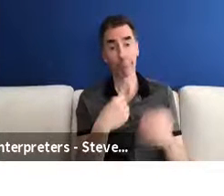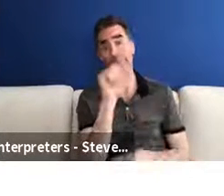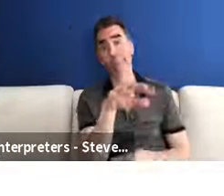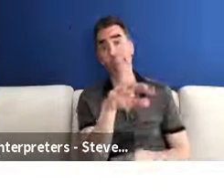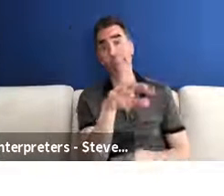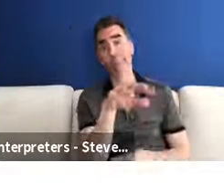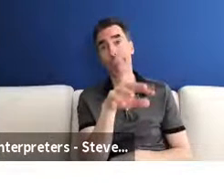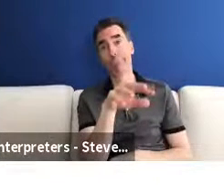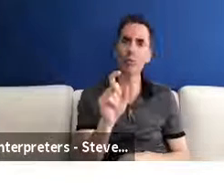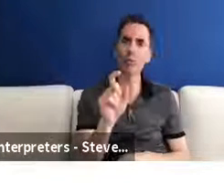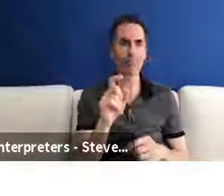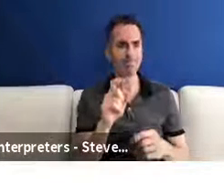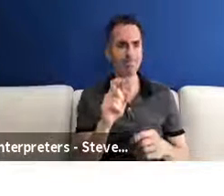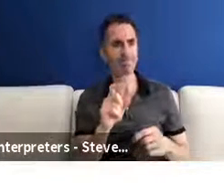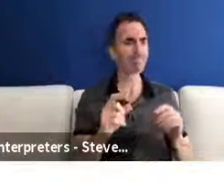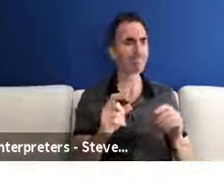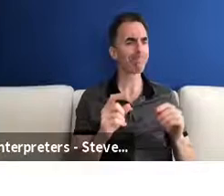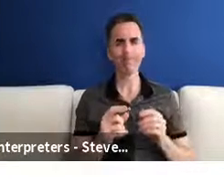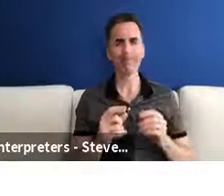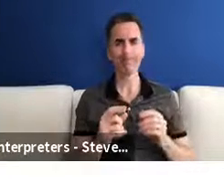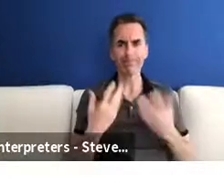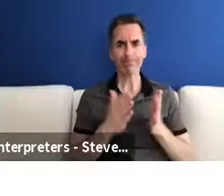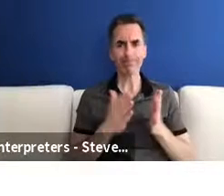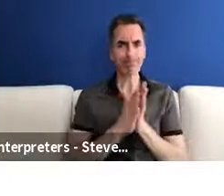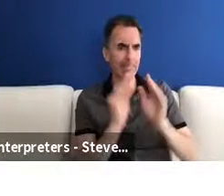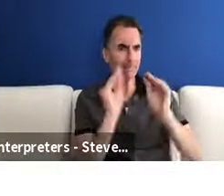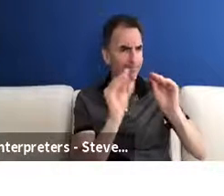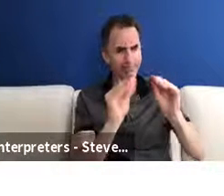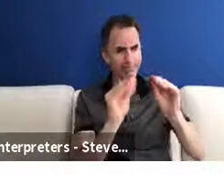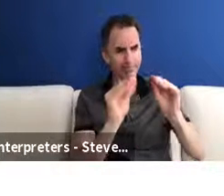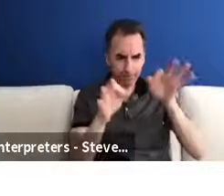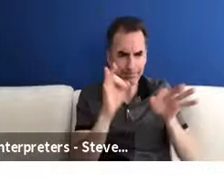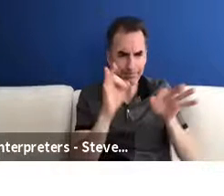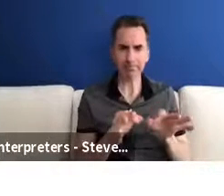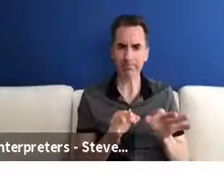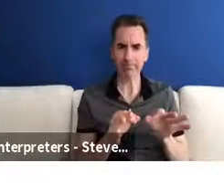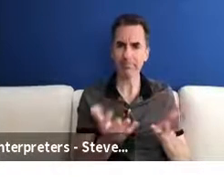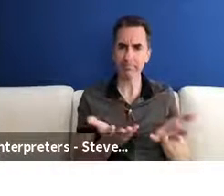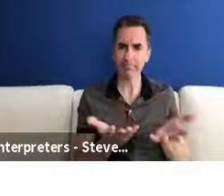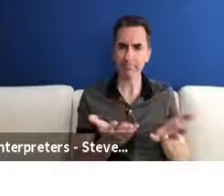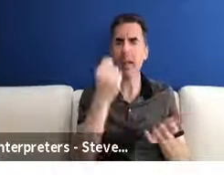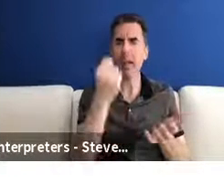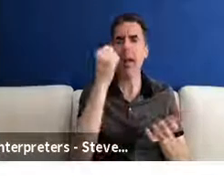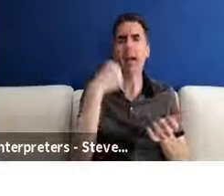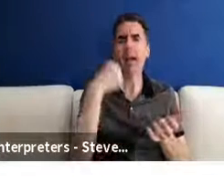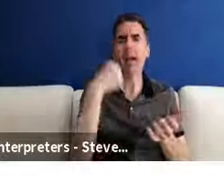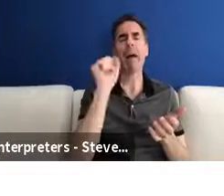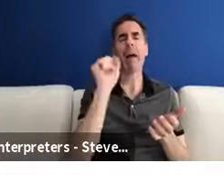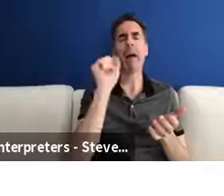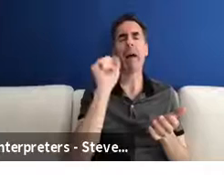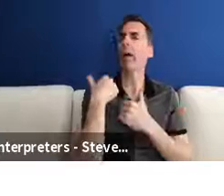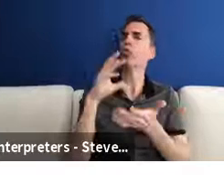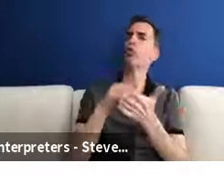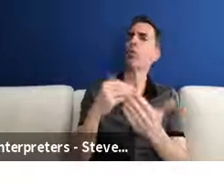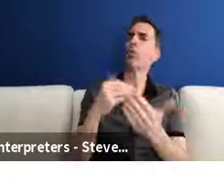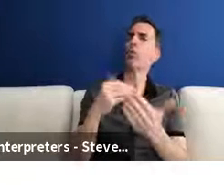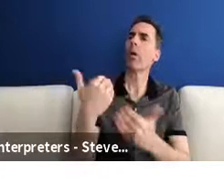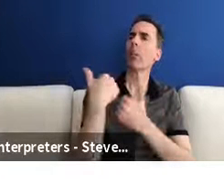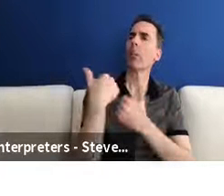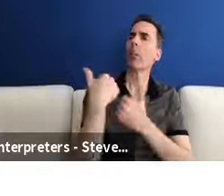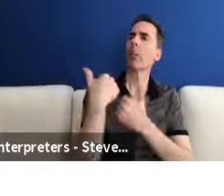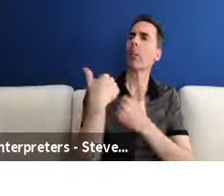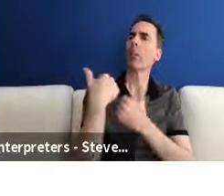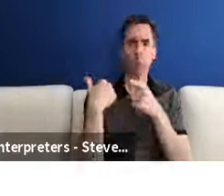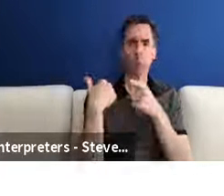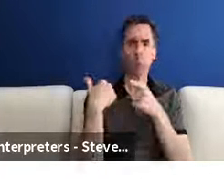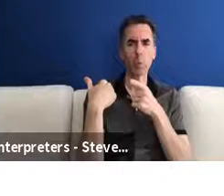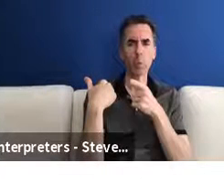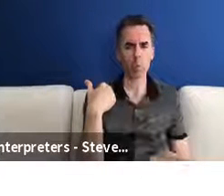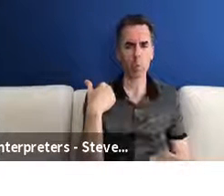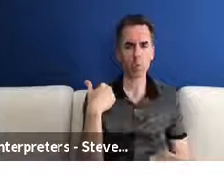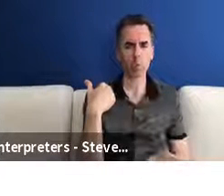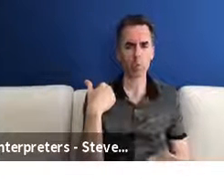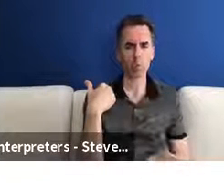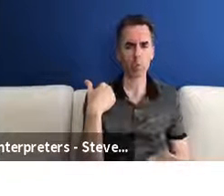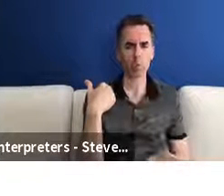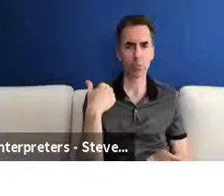teaching and learning, and think about who's responsible for learning, who's responsible for learning, it's really both of us, isn't